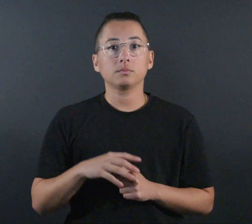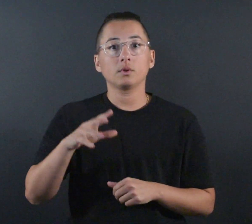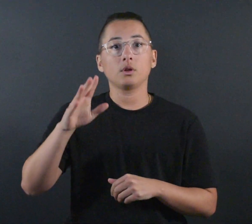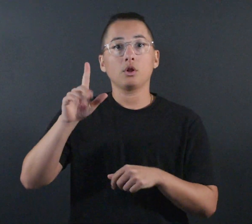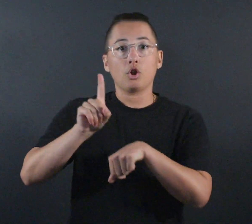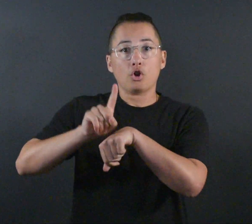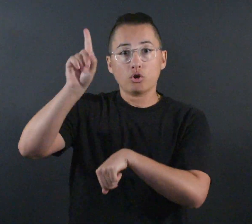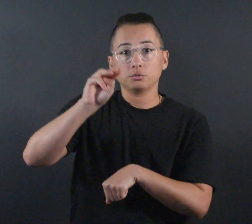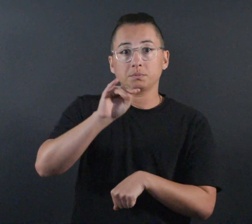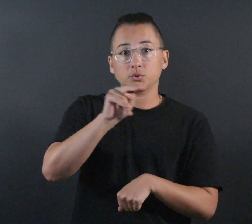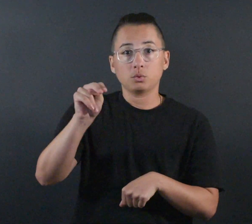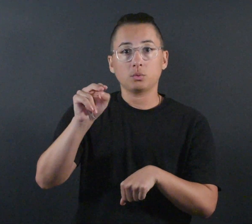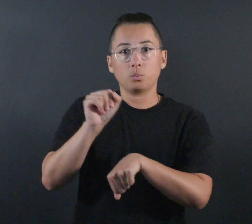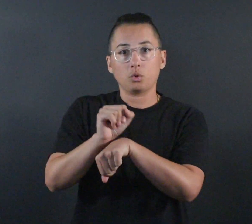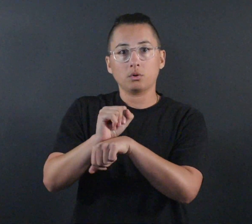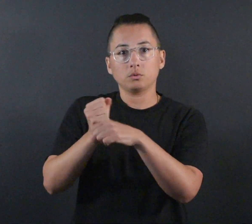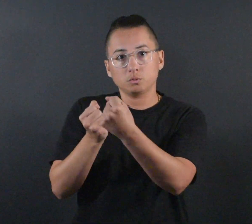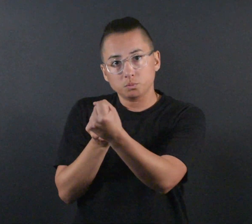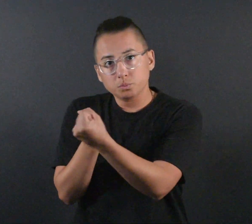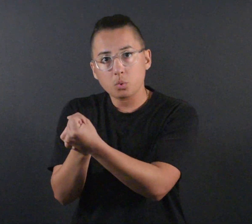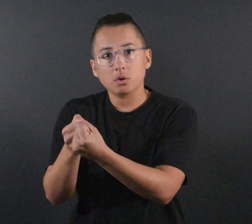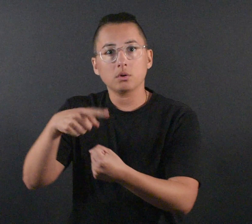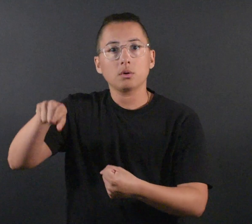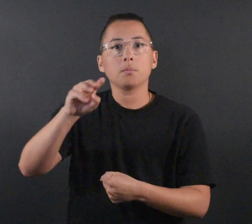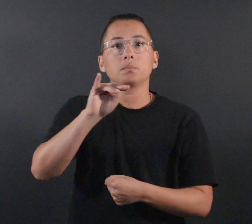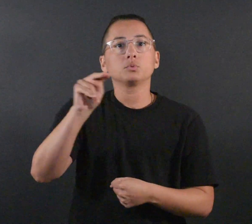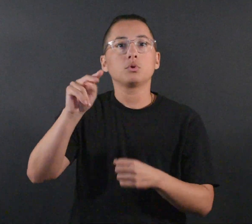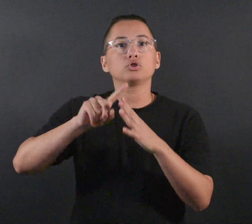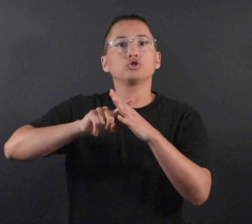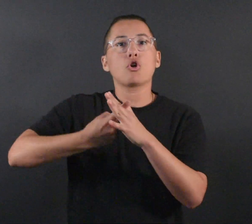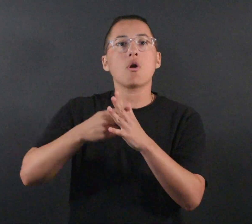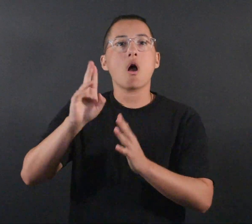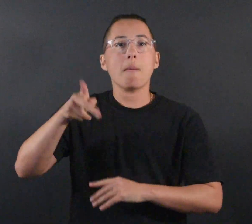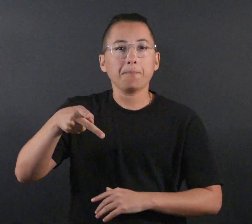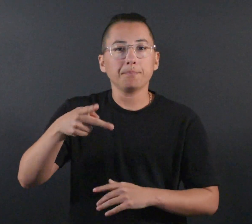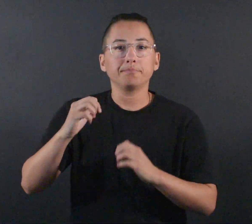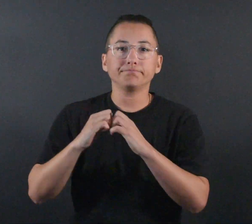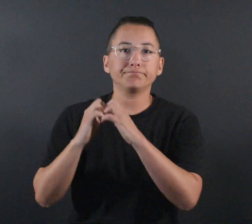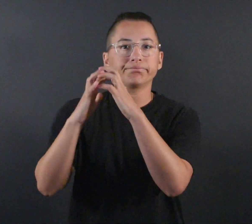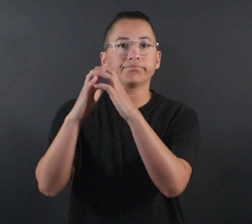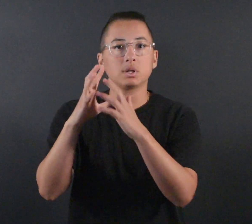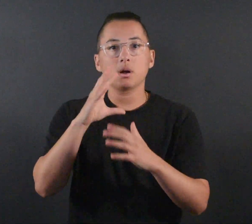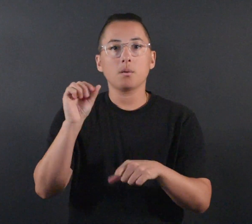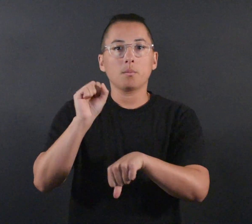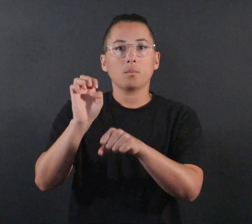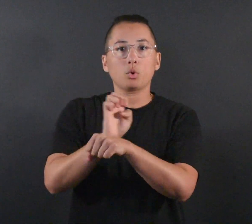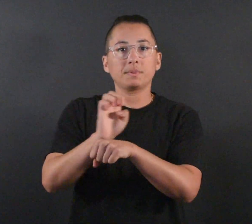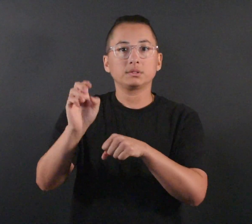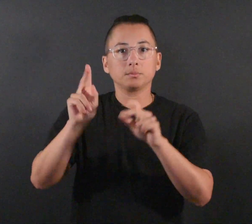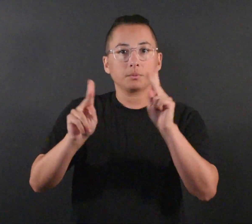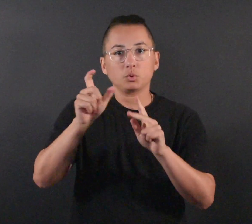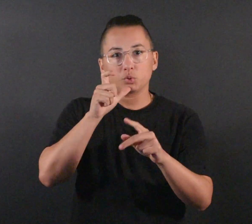Launch Minnesota is working to support Minnesota startups and entrepreneurs who